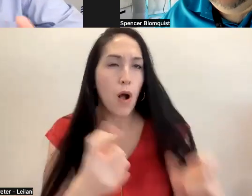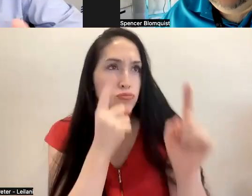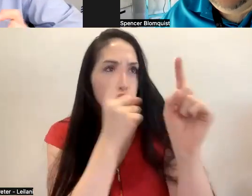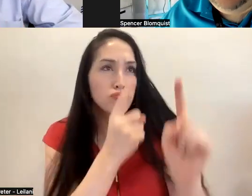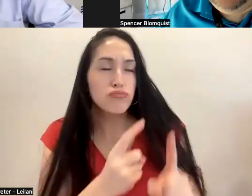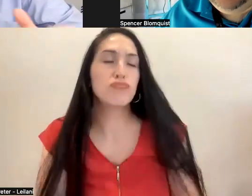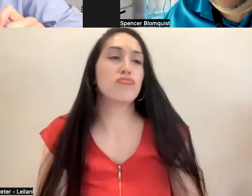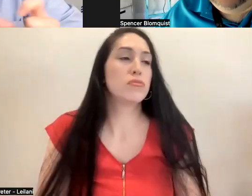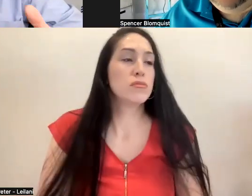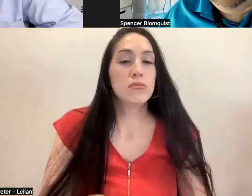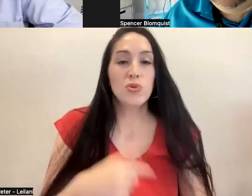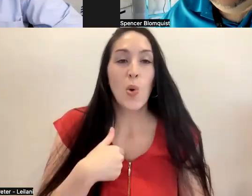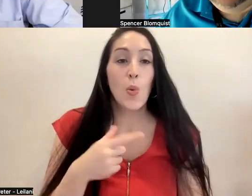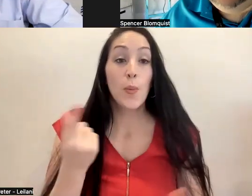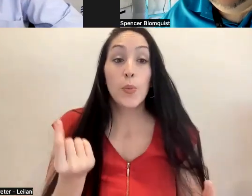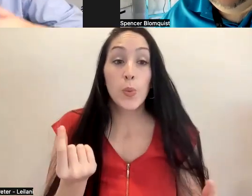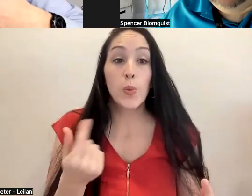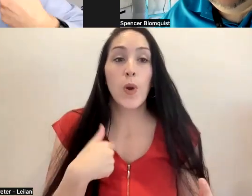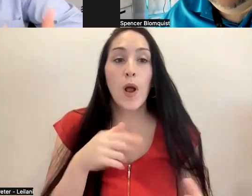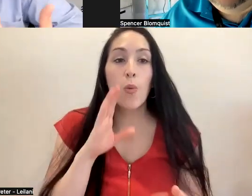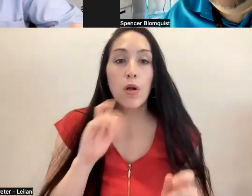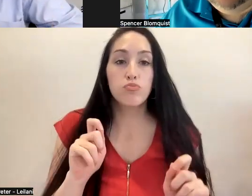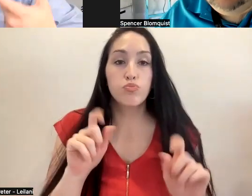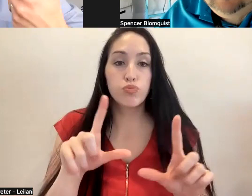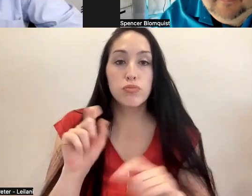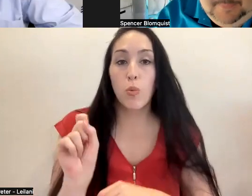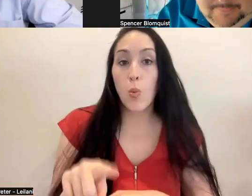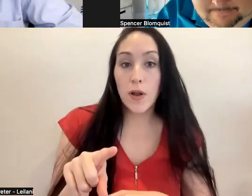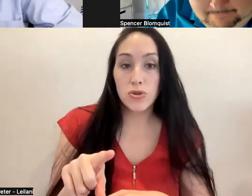11:16:39 this! Pull up room question real quick on. Do you have a financial plan?